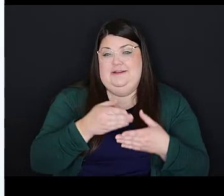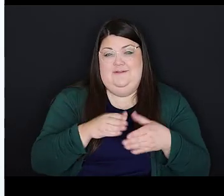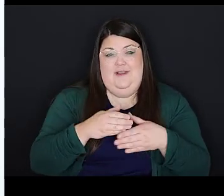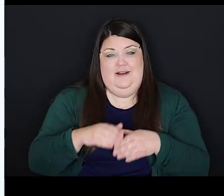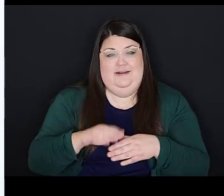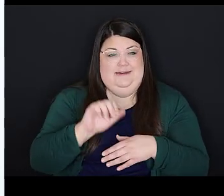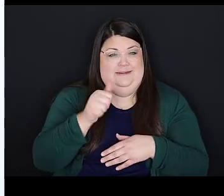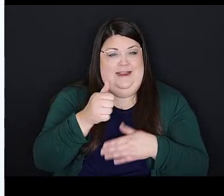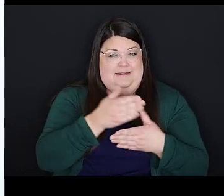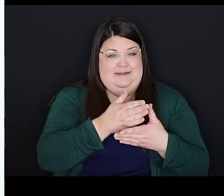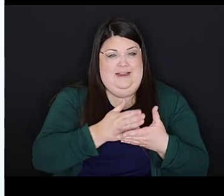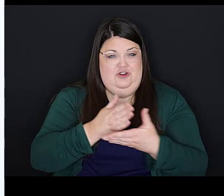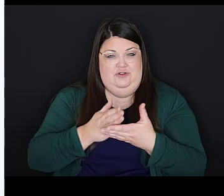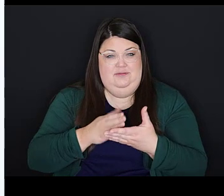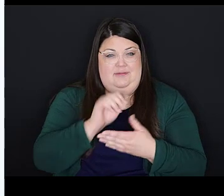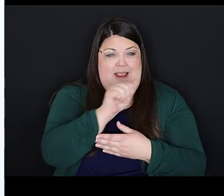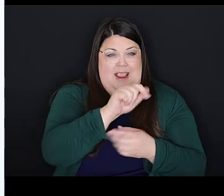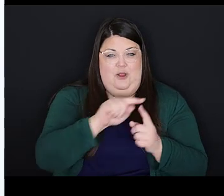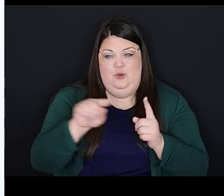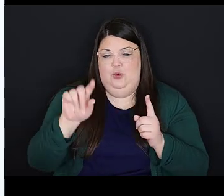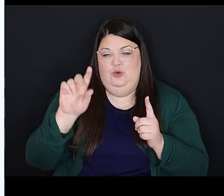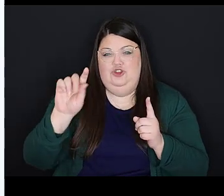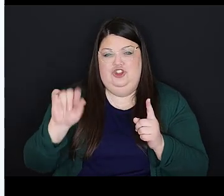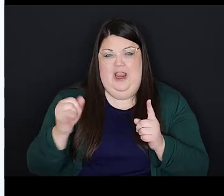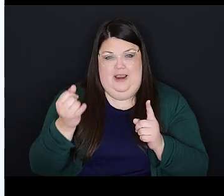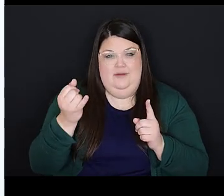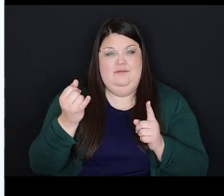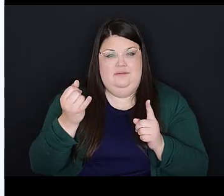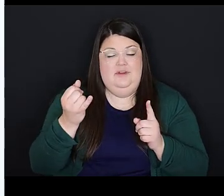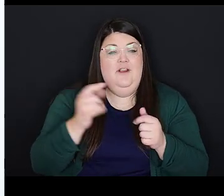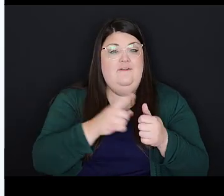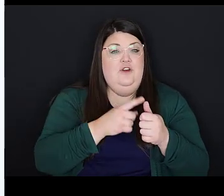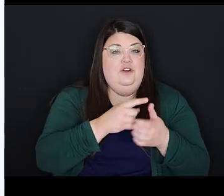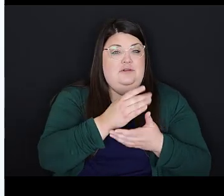ten sections, A through J. The first section is the Dear